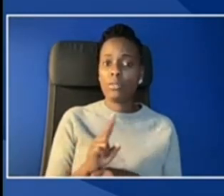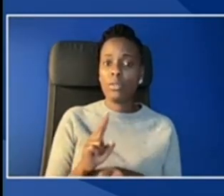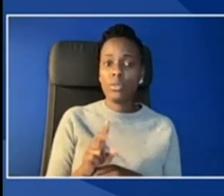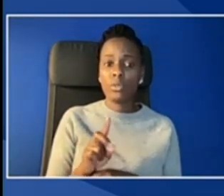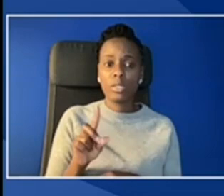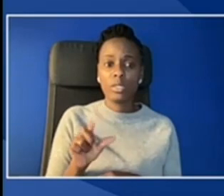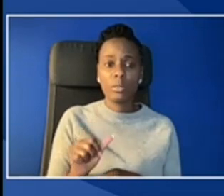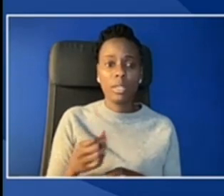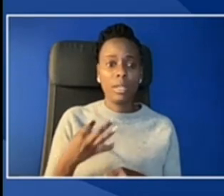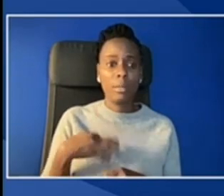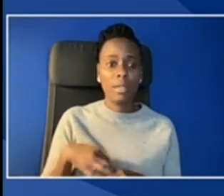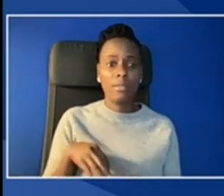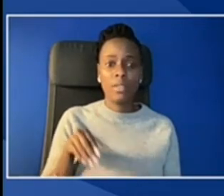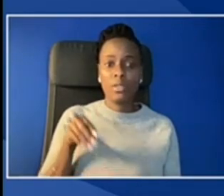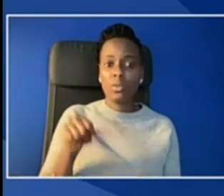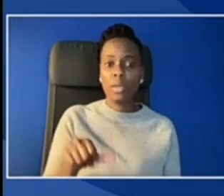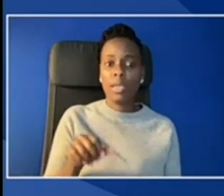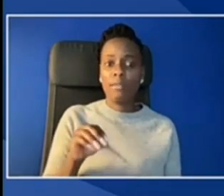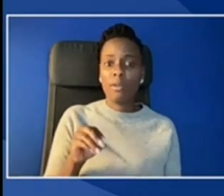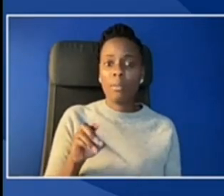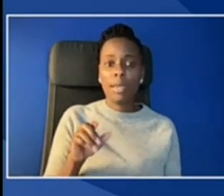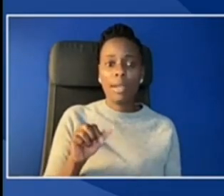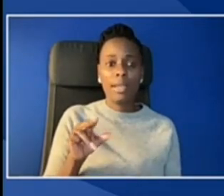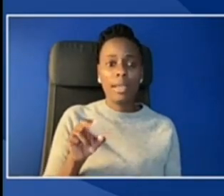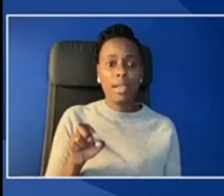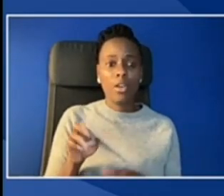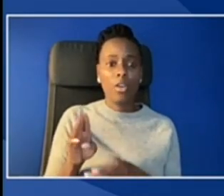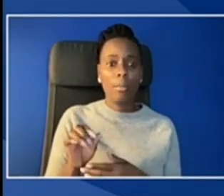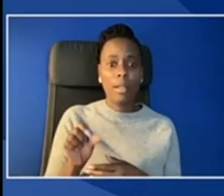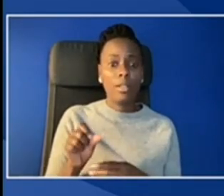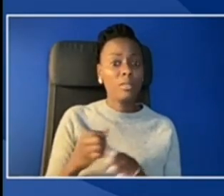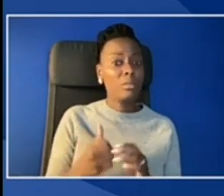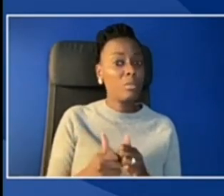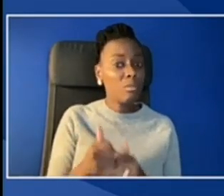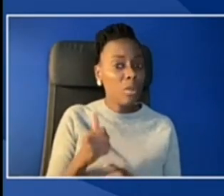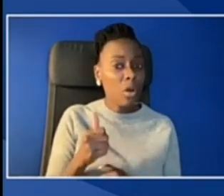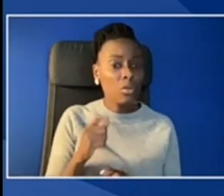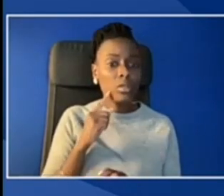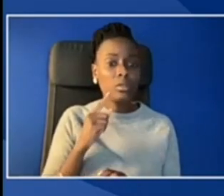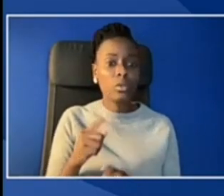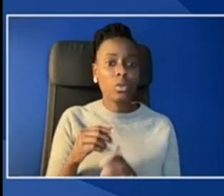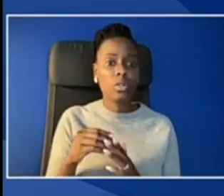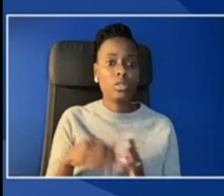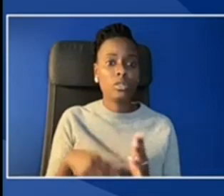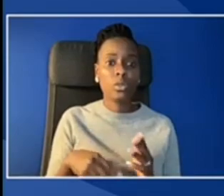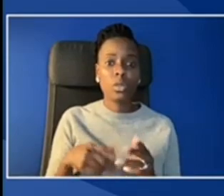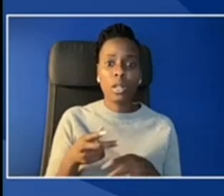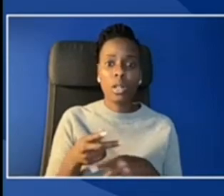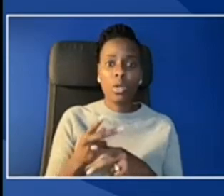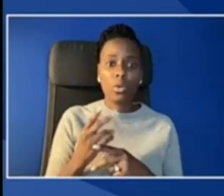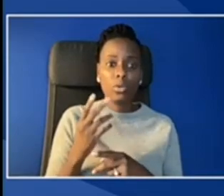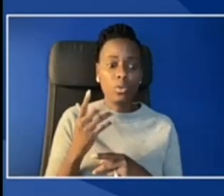bills. But honestly, most of this money went to student loans because there was a pause during COVID and I found an